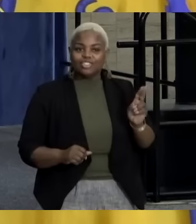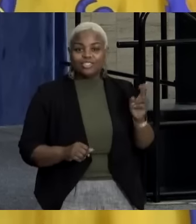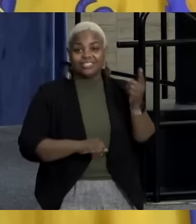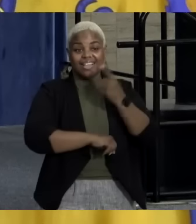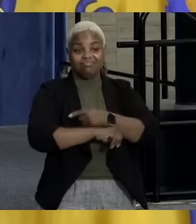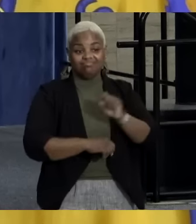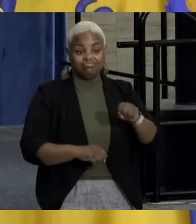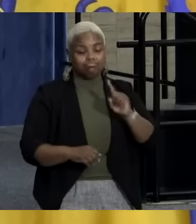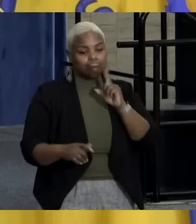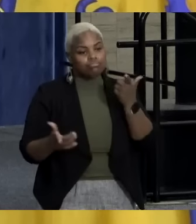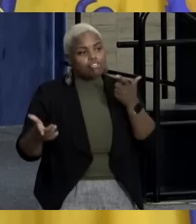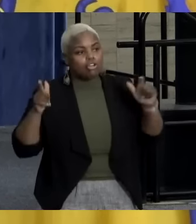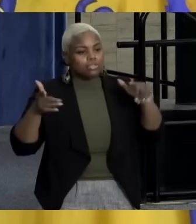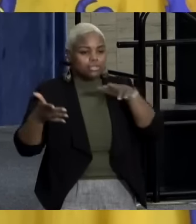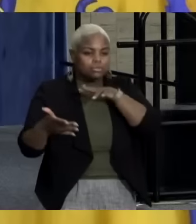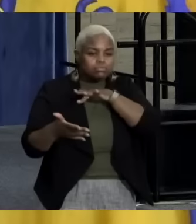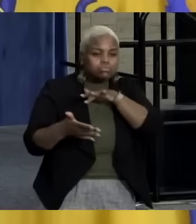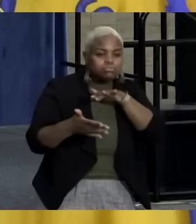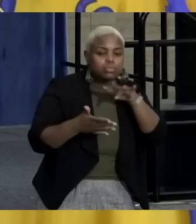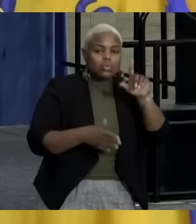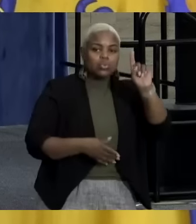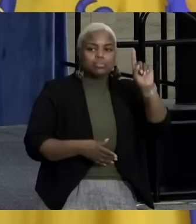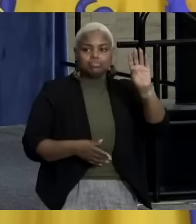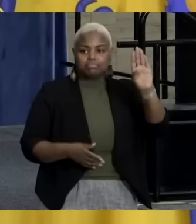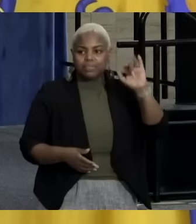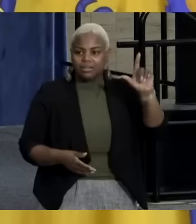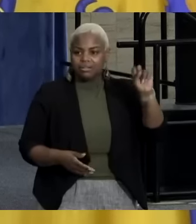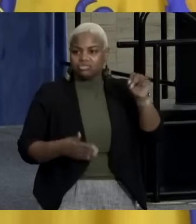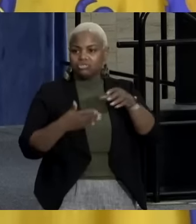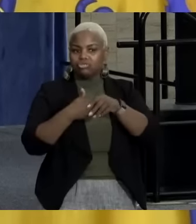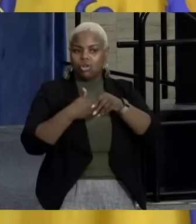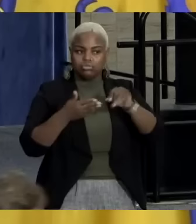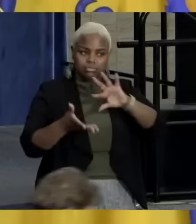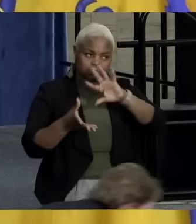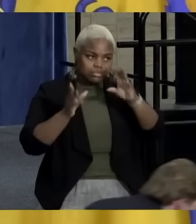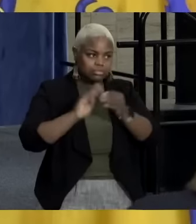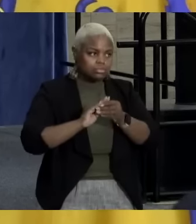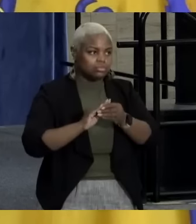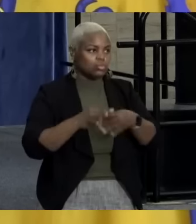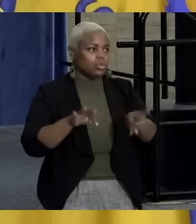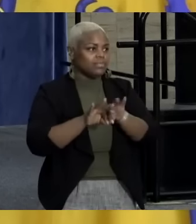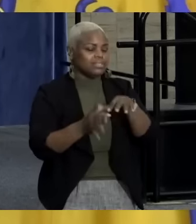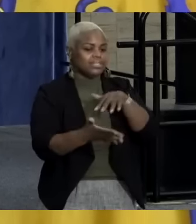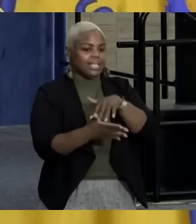a $1 billion study at the time. And you just heard how that study was